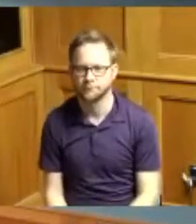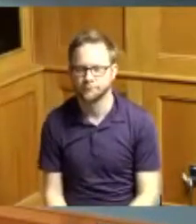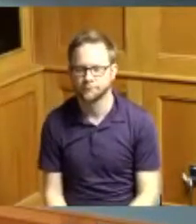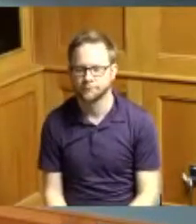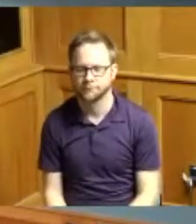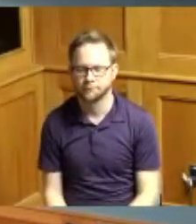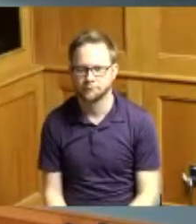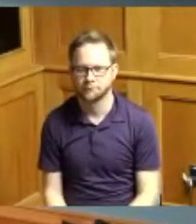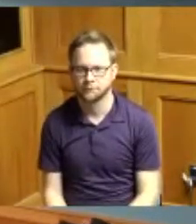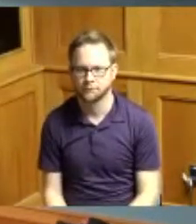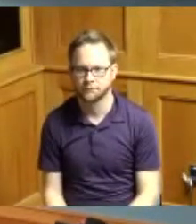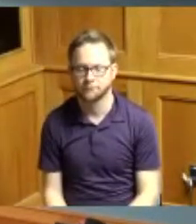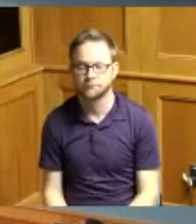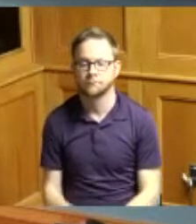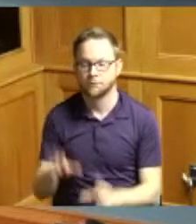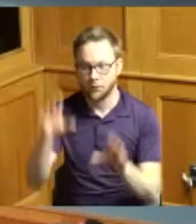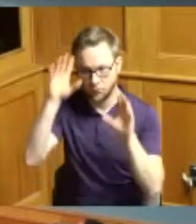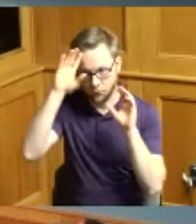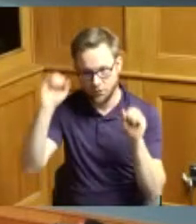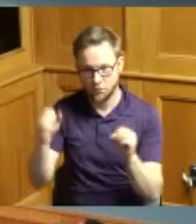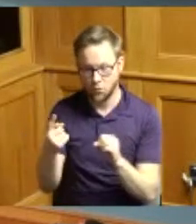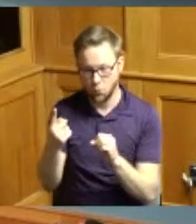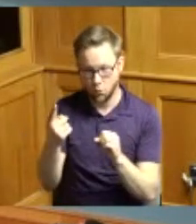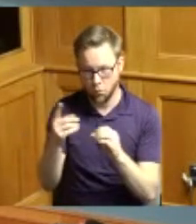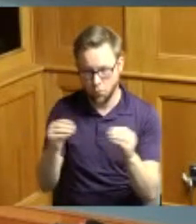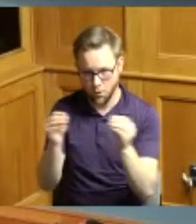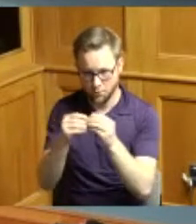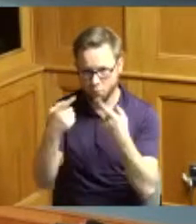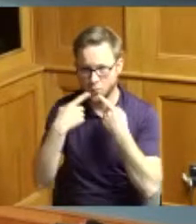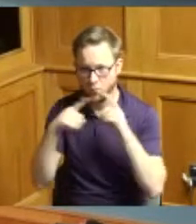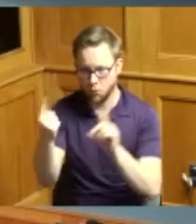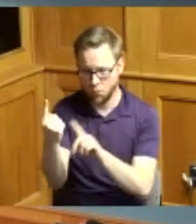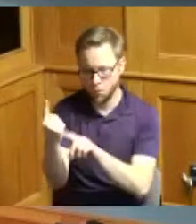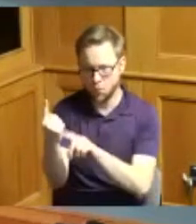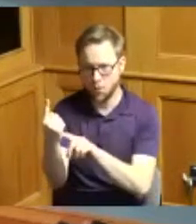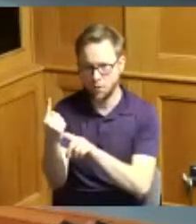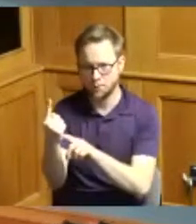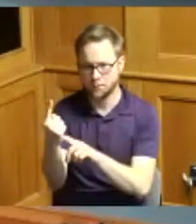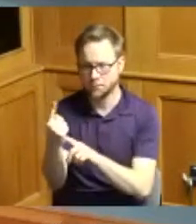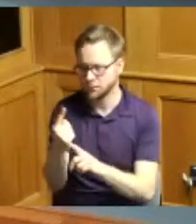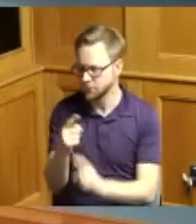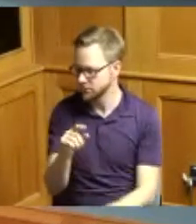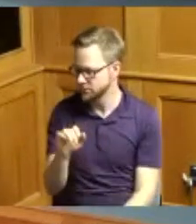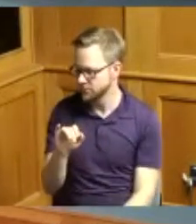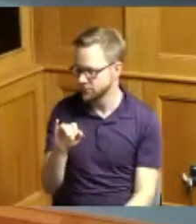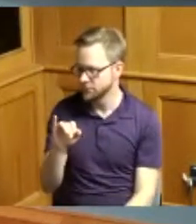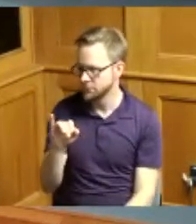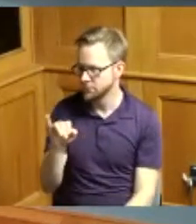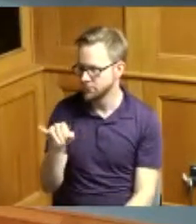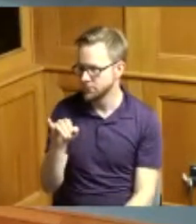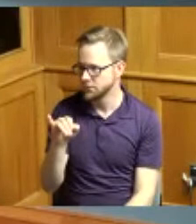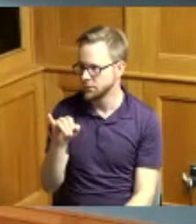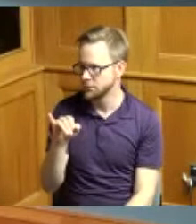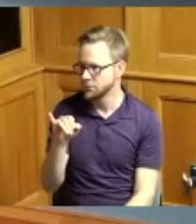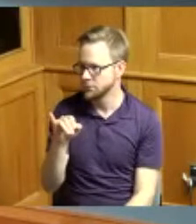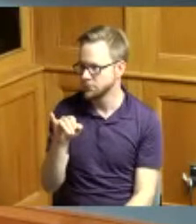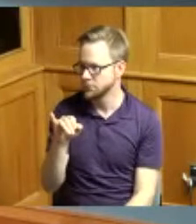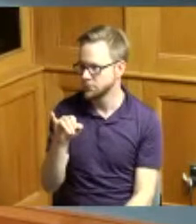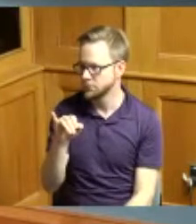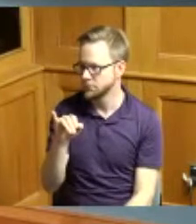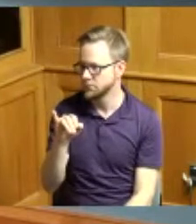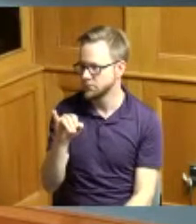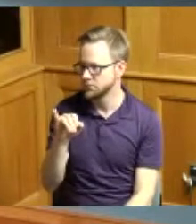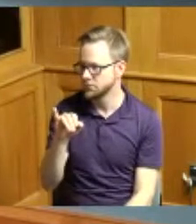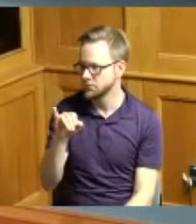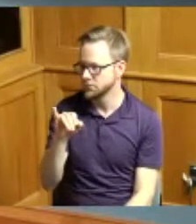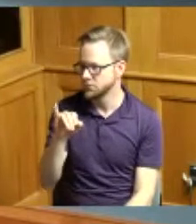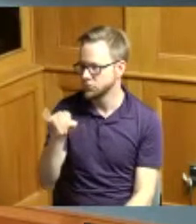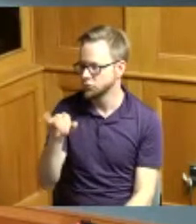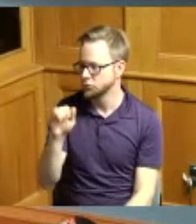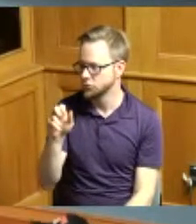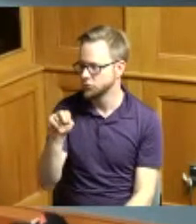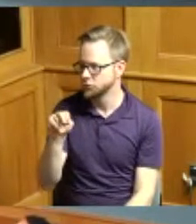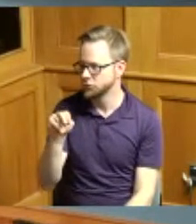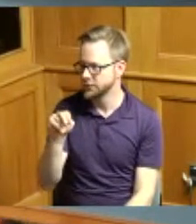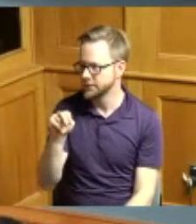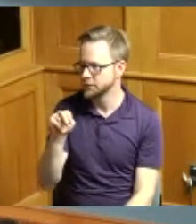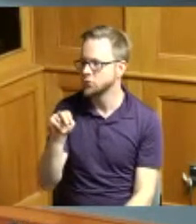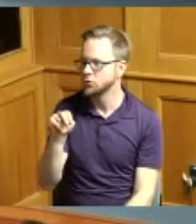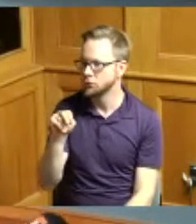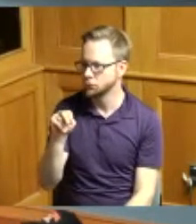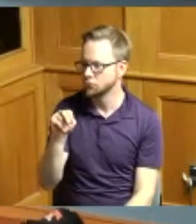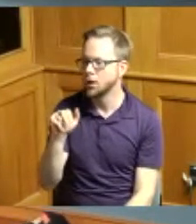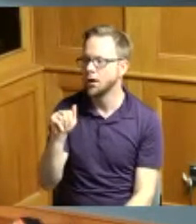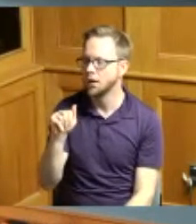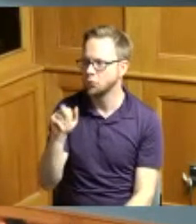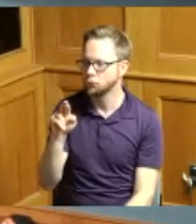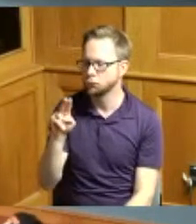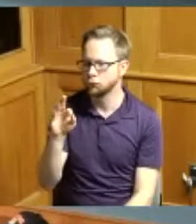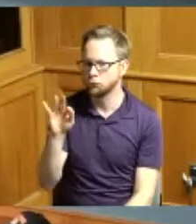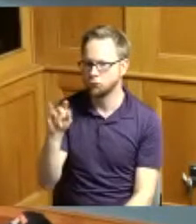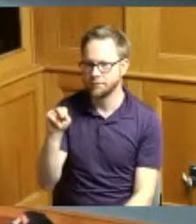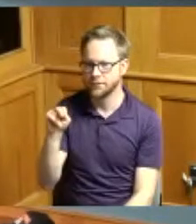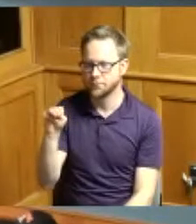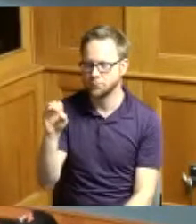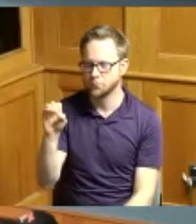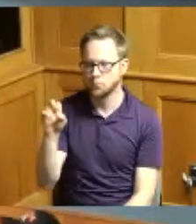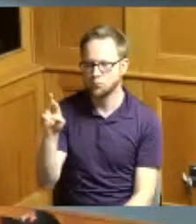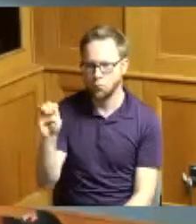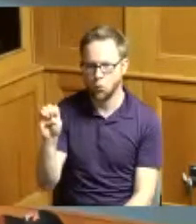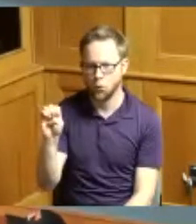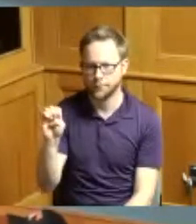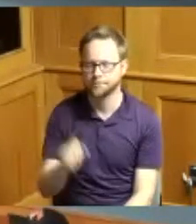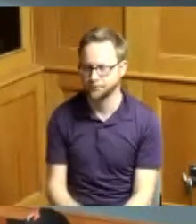much and I have one additional proclamation for Gina Ruffen More